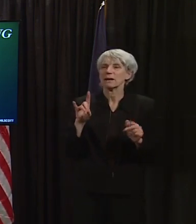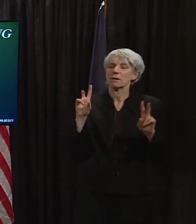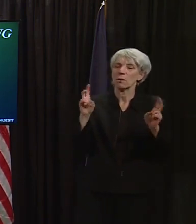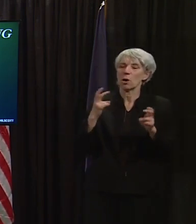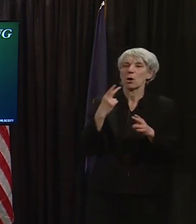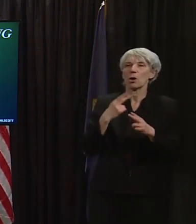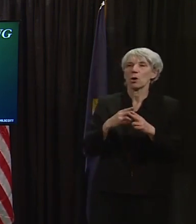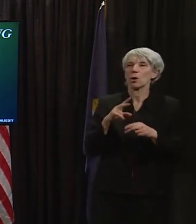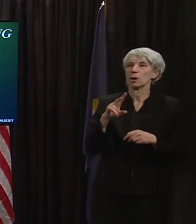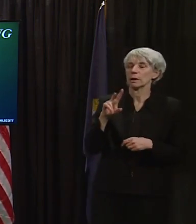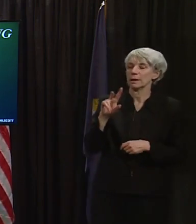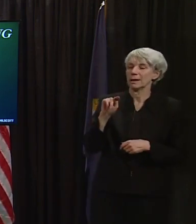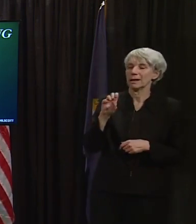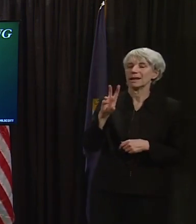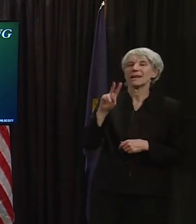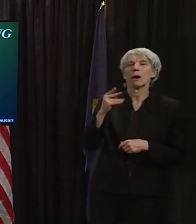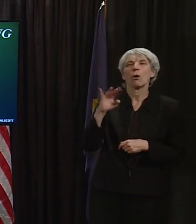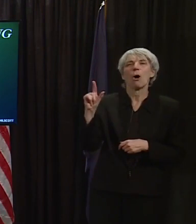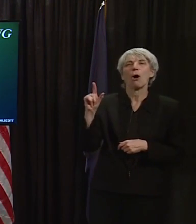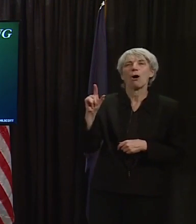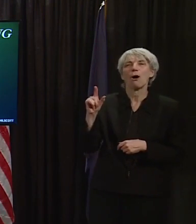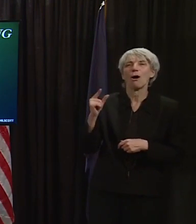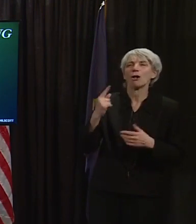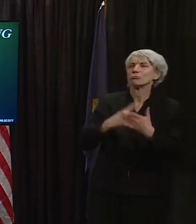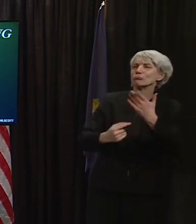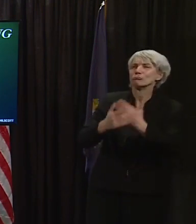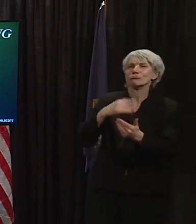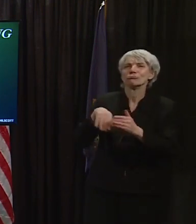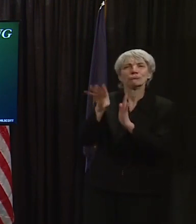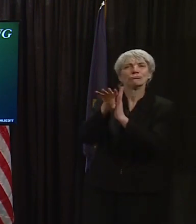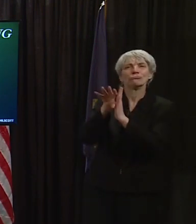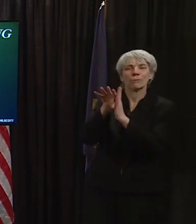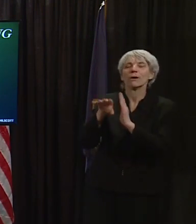they're all recorded on our website at a a P V T dot org.